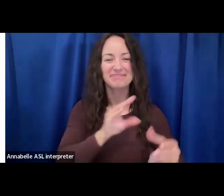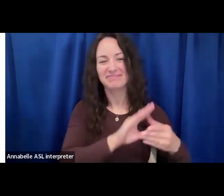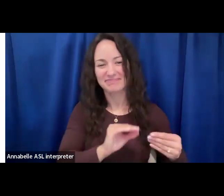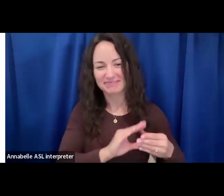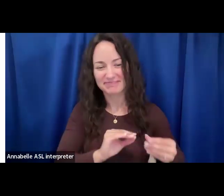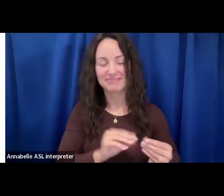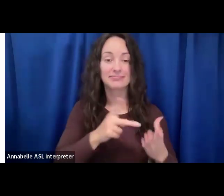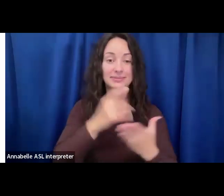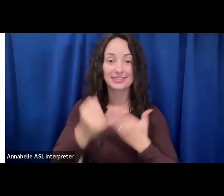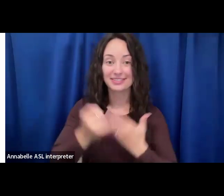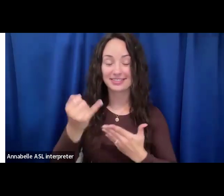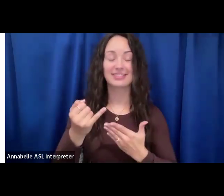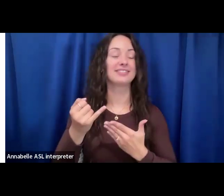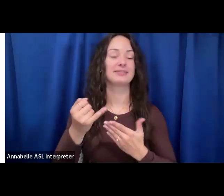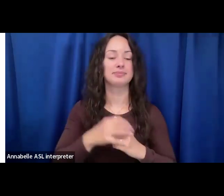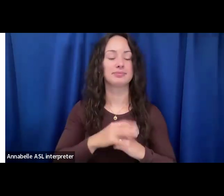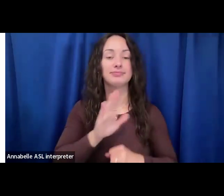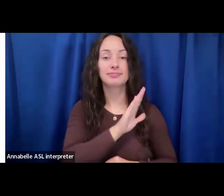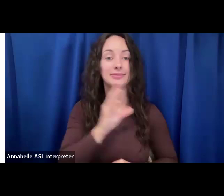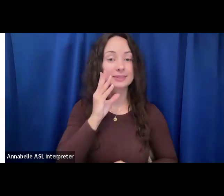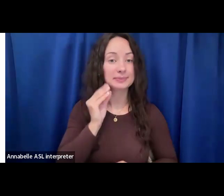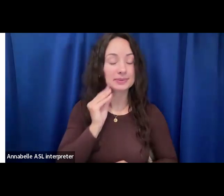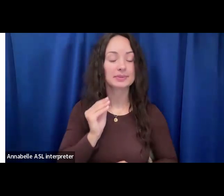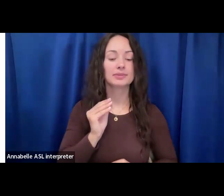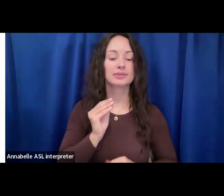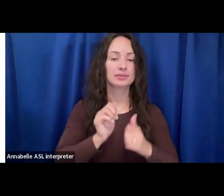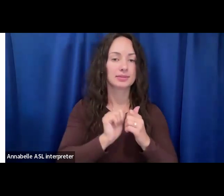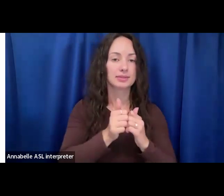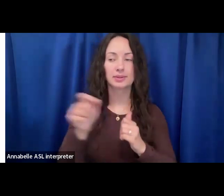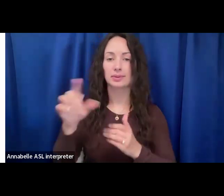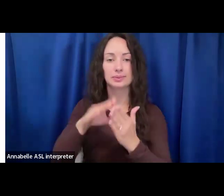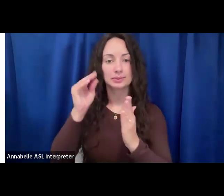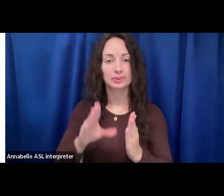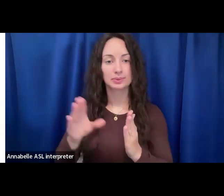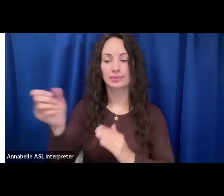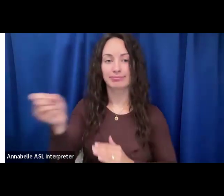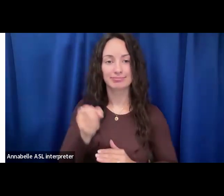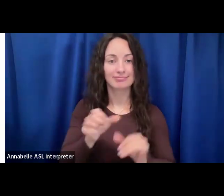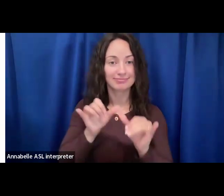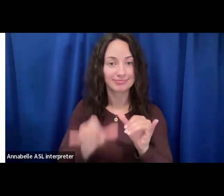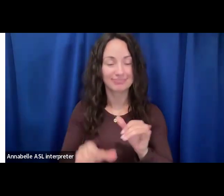experiences in recruiting and retaining students in our project so we can learn from each other.